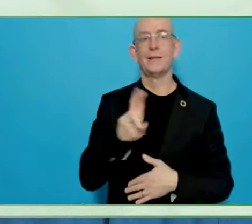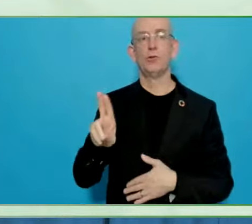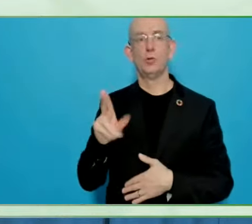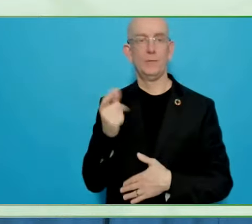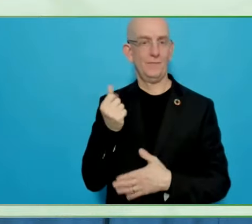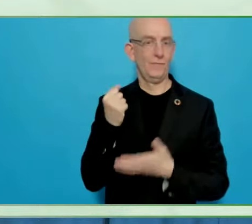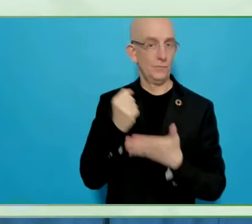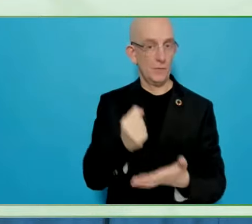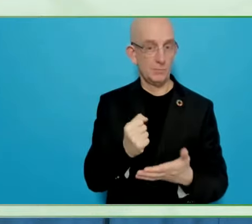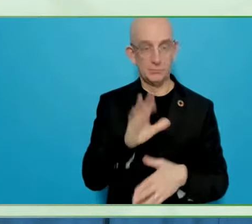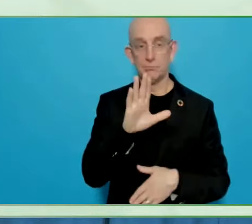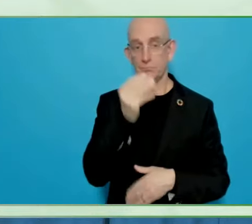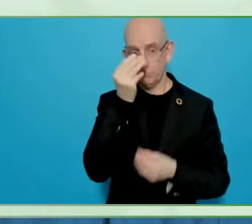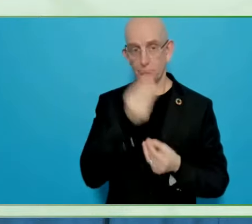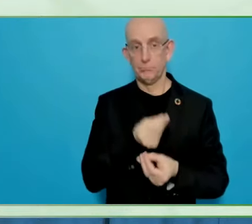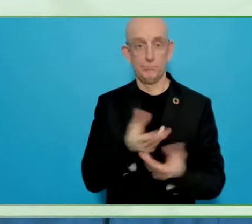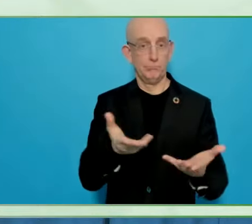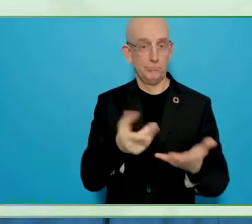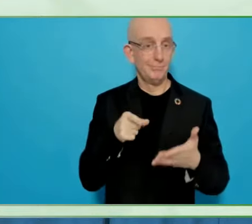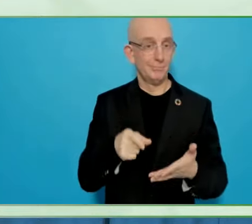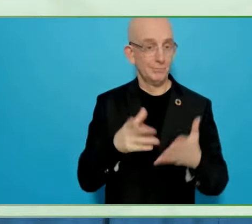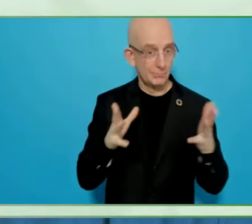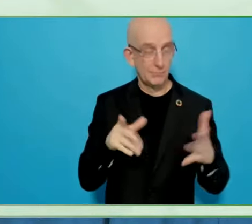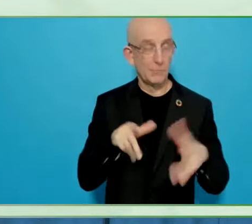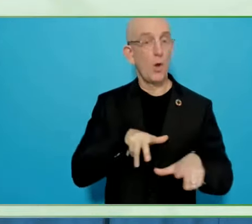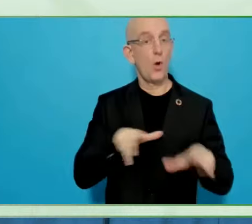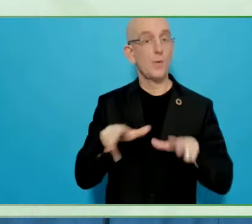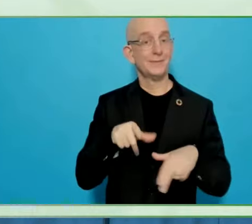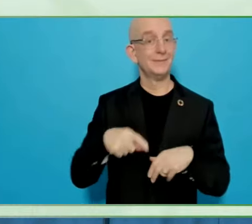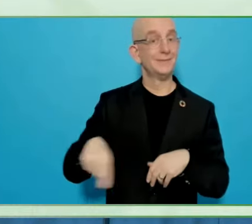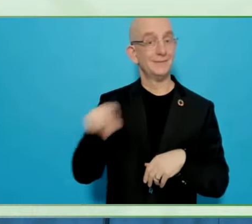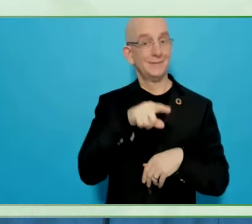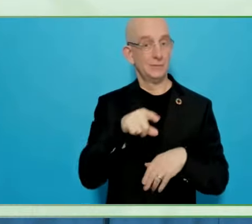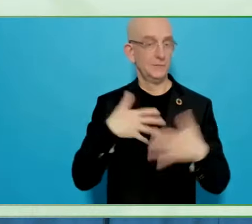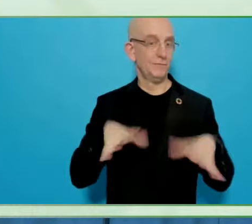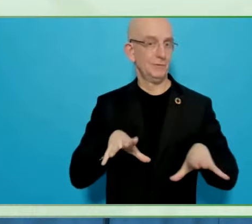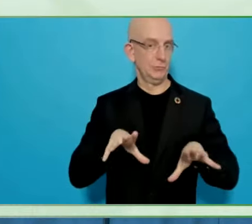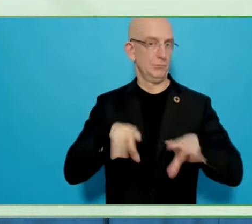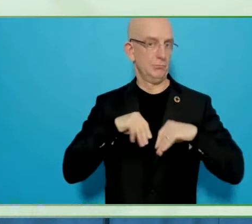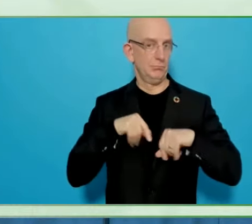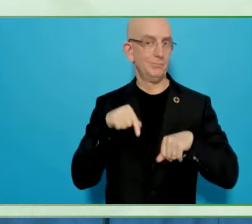And the court will come through this work the knowledge base but